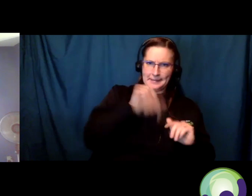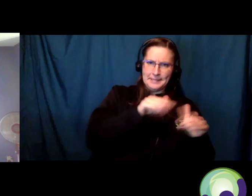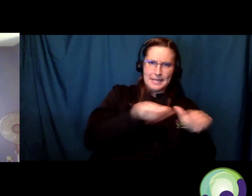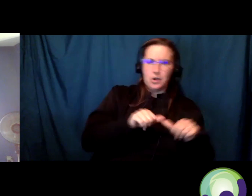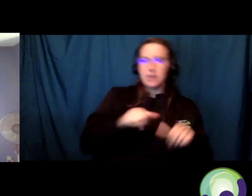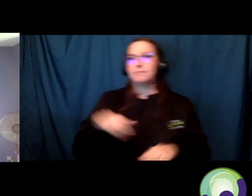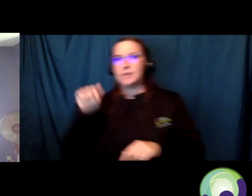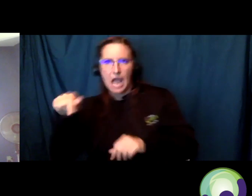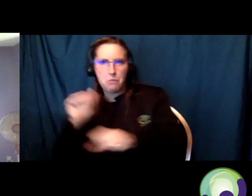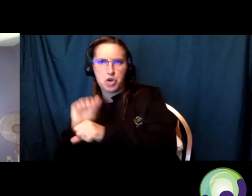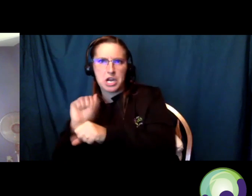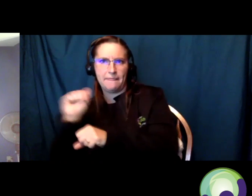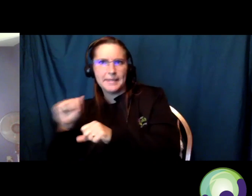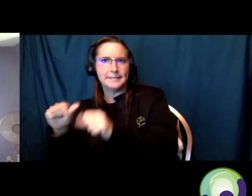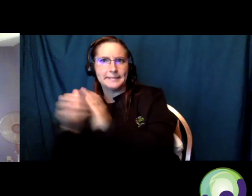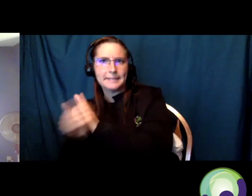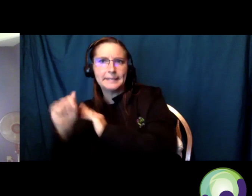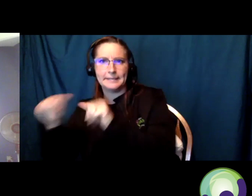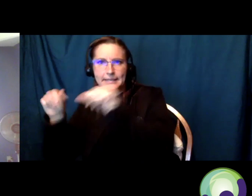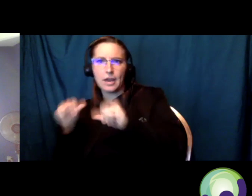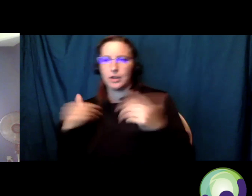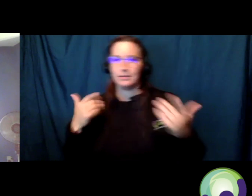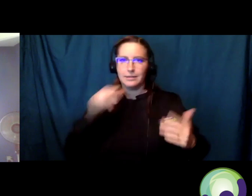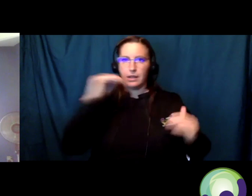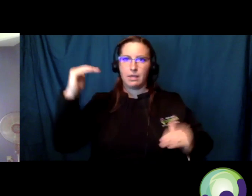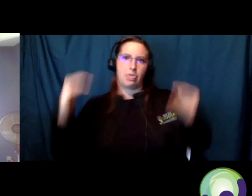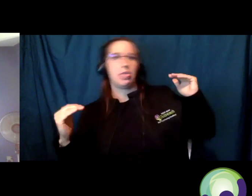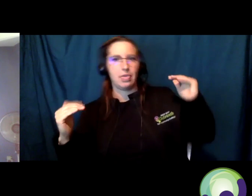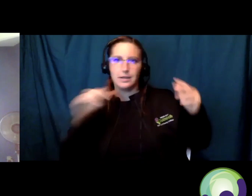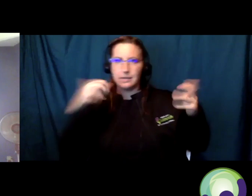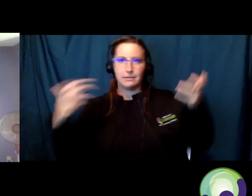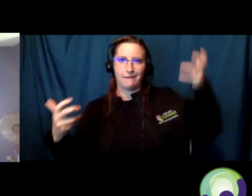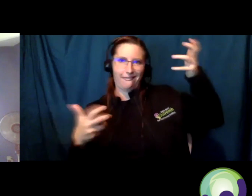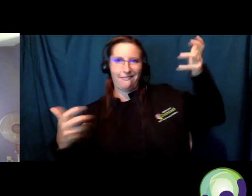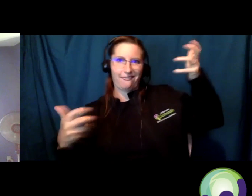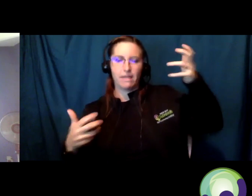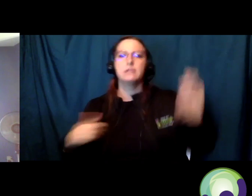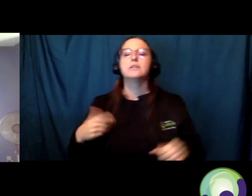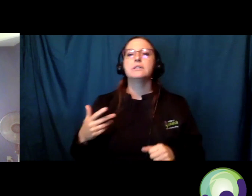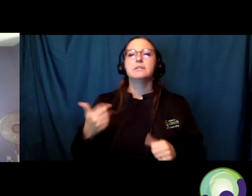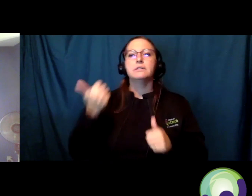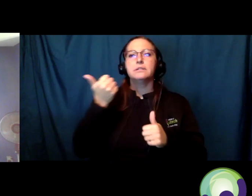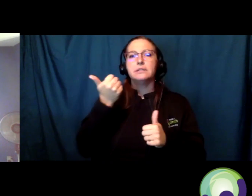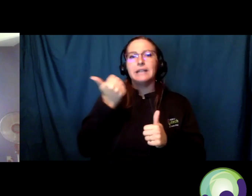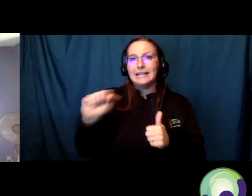independently working on another skill in another area. Is there any way that it would sort of delay or